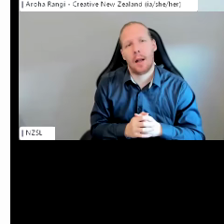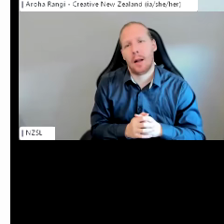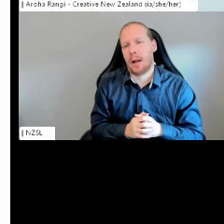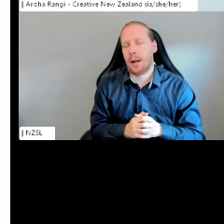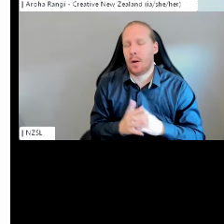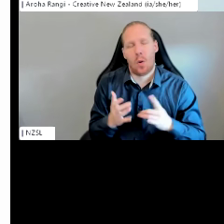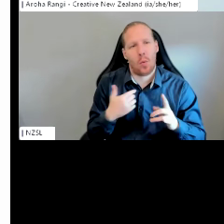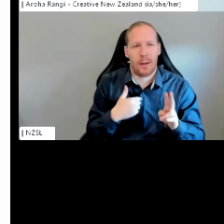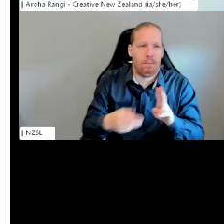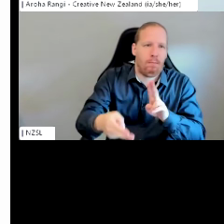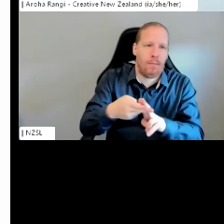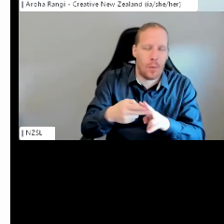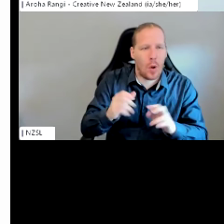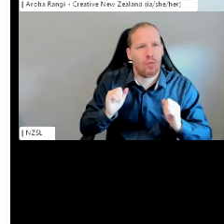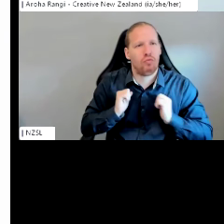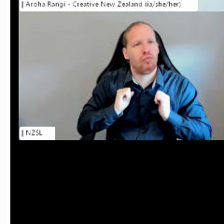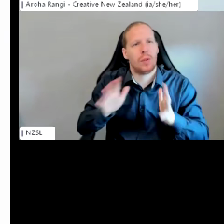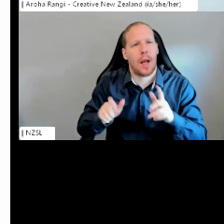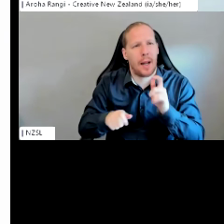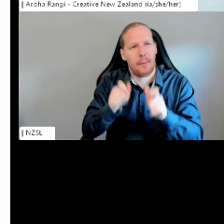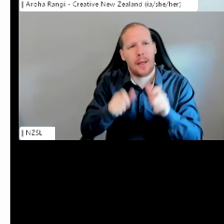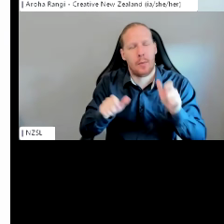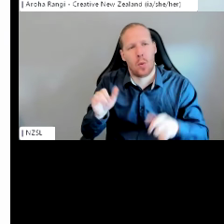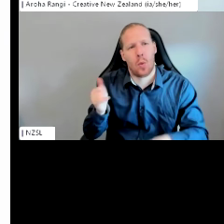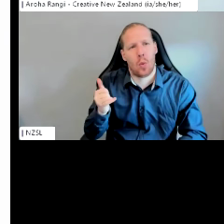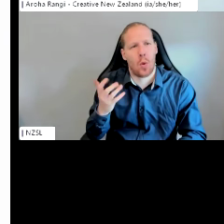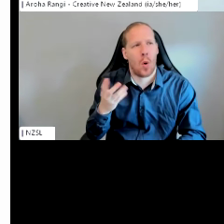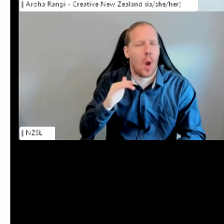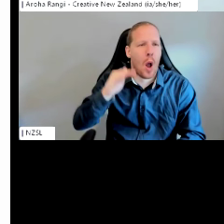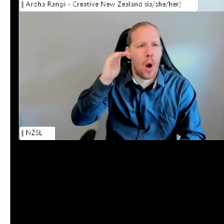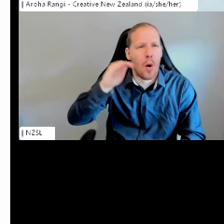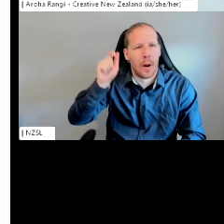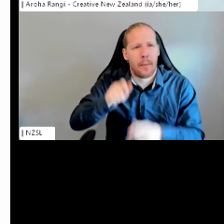on their hands. Um and obviously that's still a growing market and there are increasing numbers